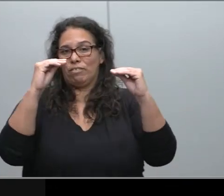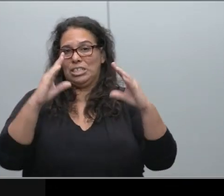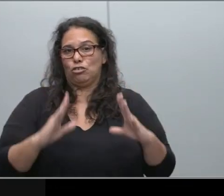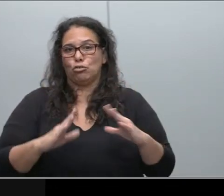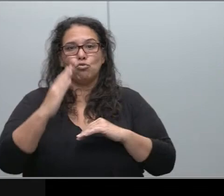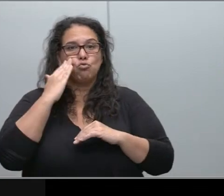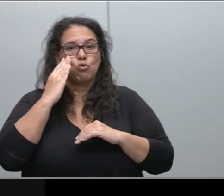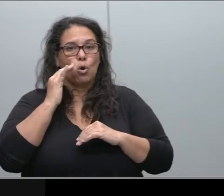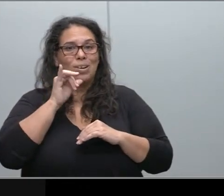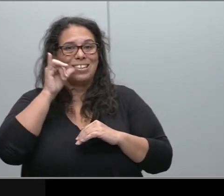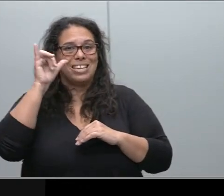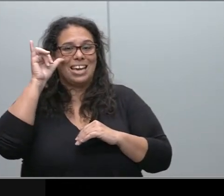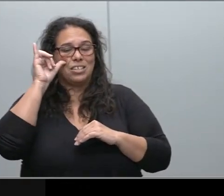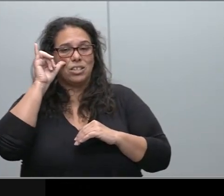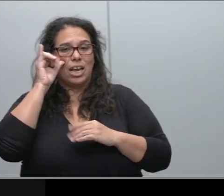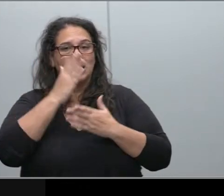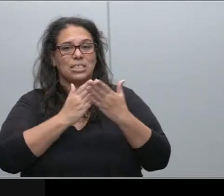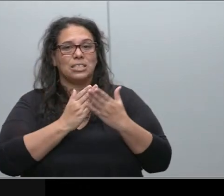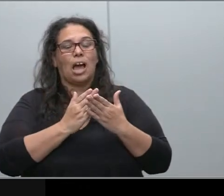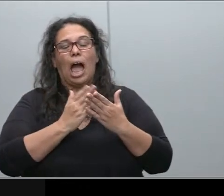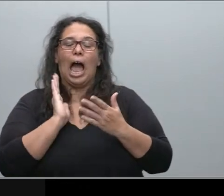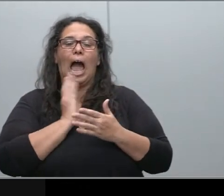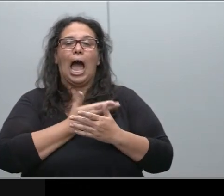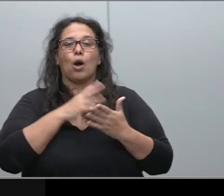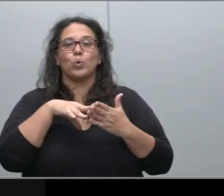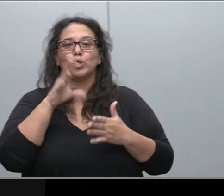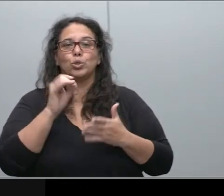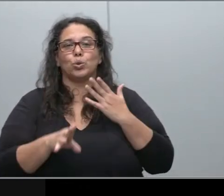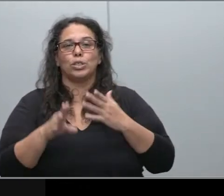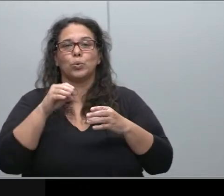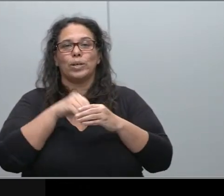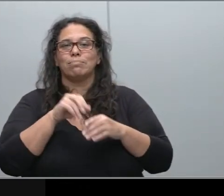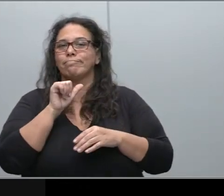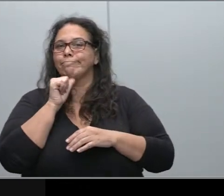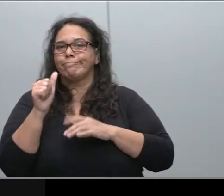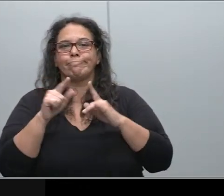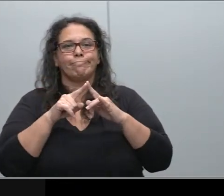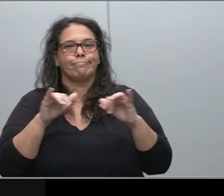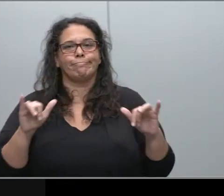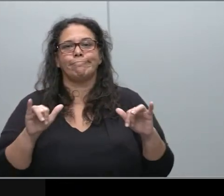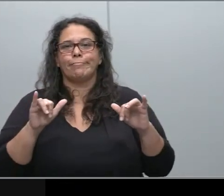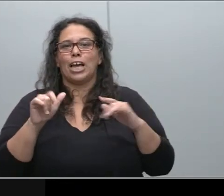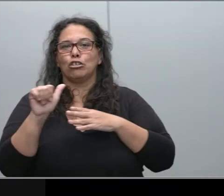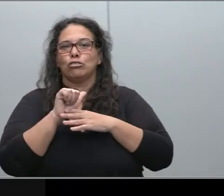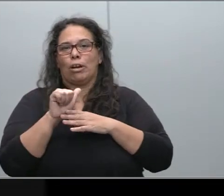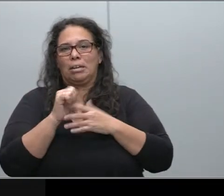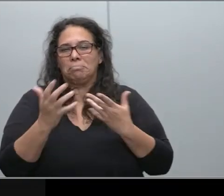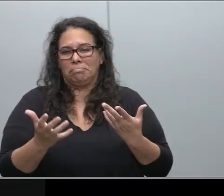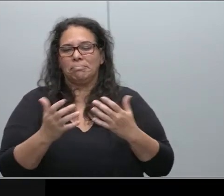that are sensitive, that are compassionate, and culturally sensitive to our families.